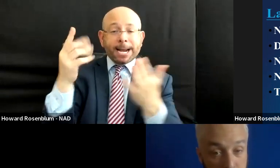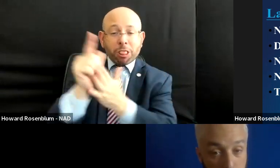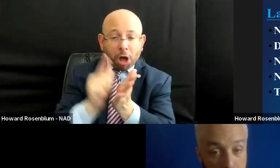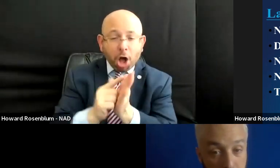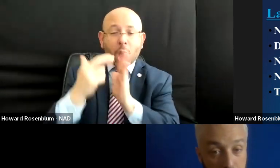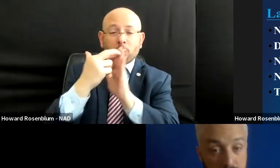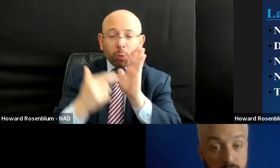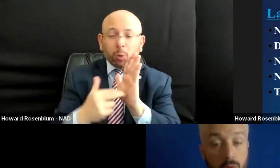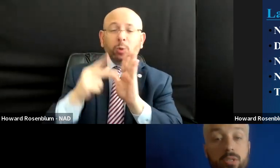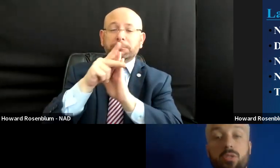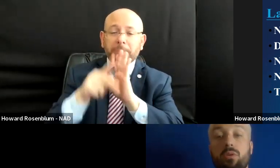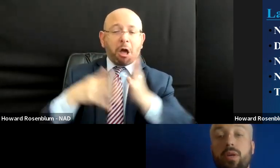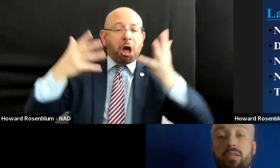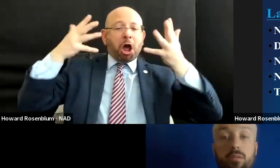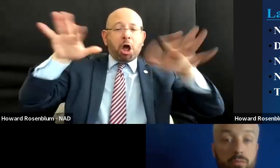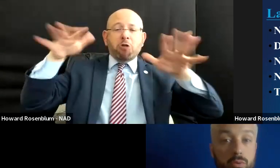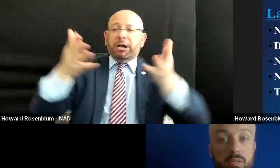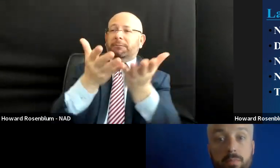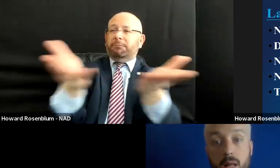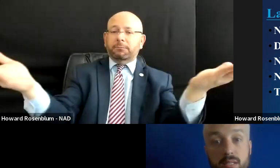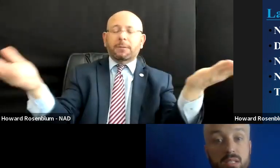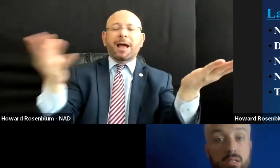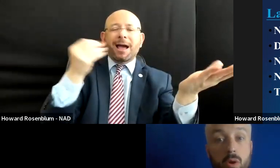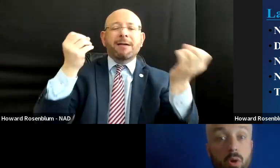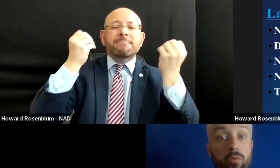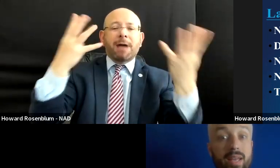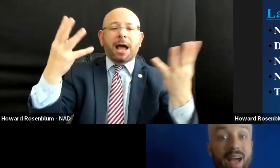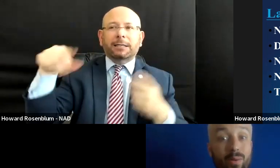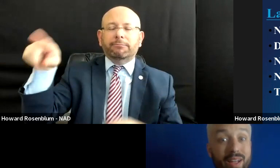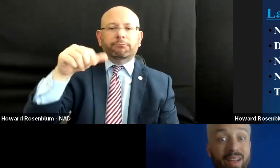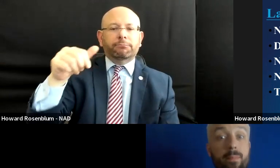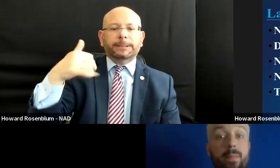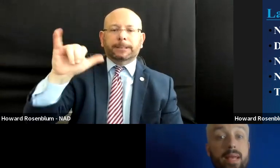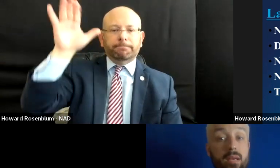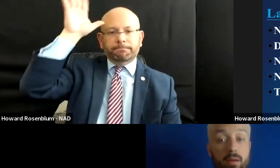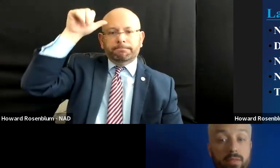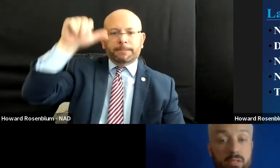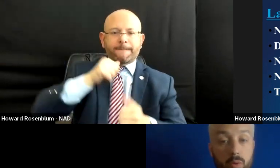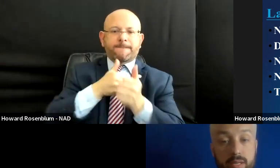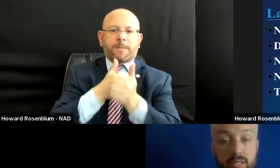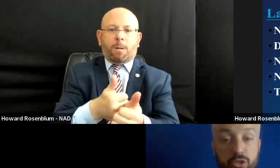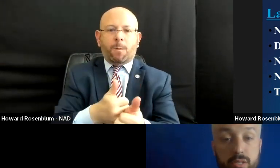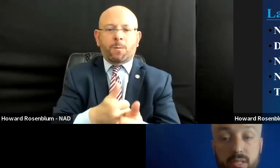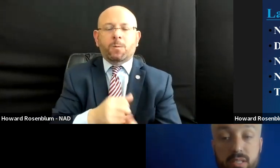well. New slide. slide. So with all of those policies that were taking place,